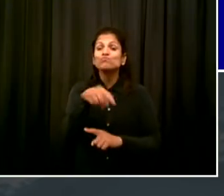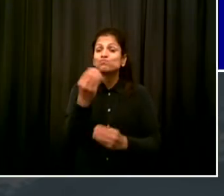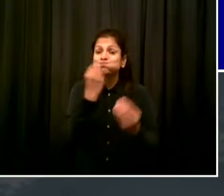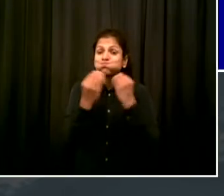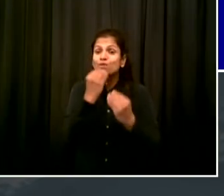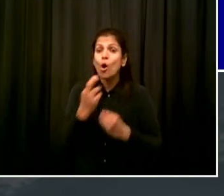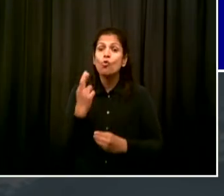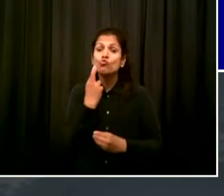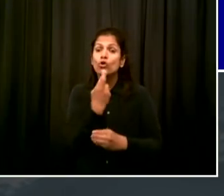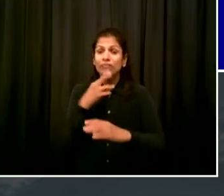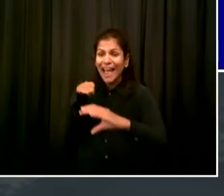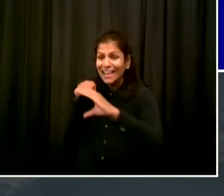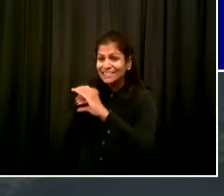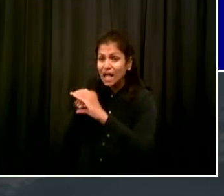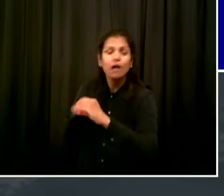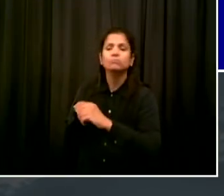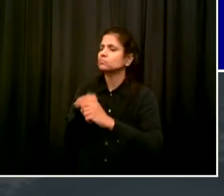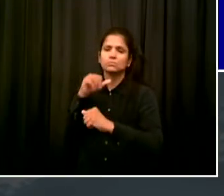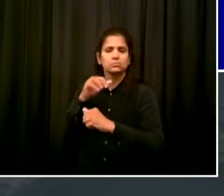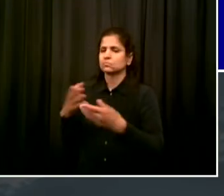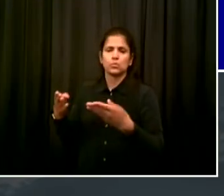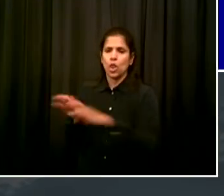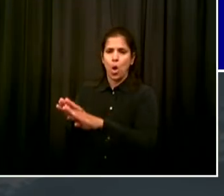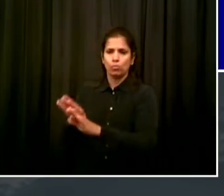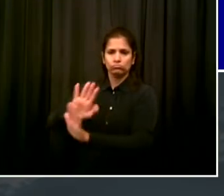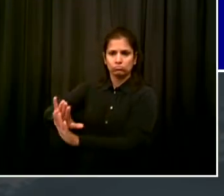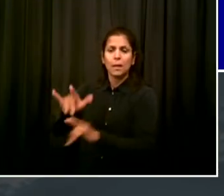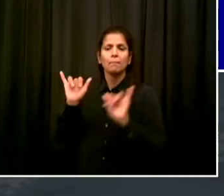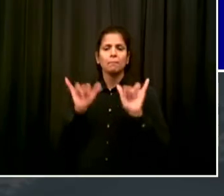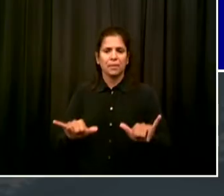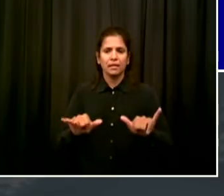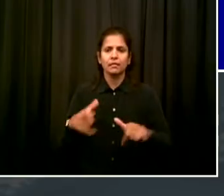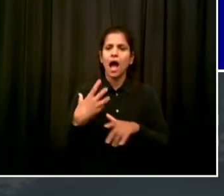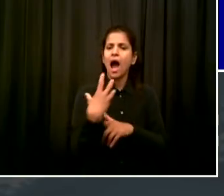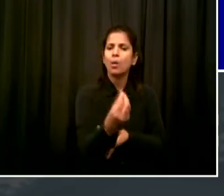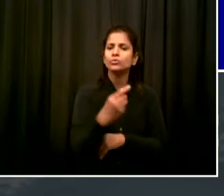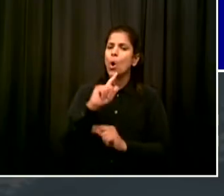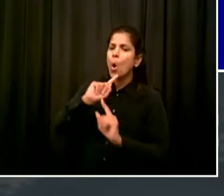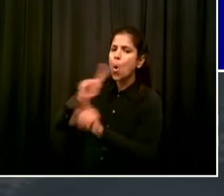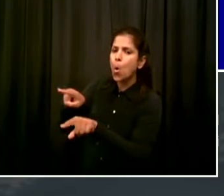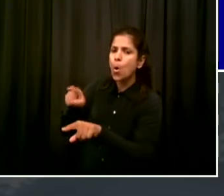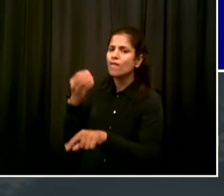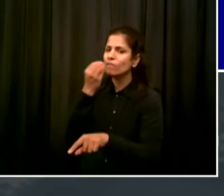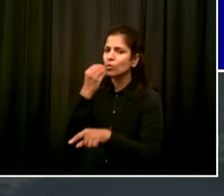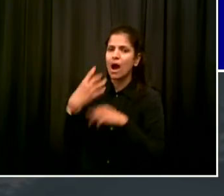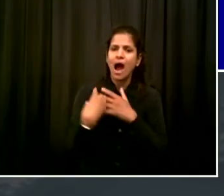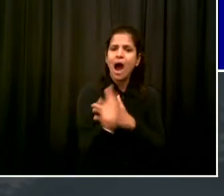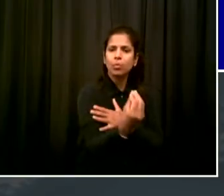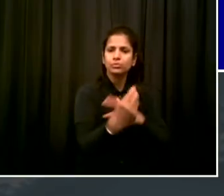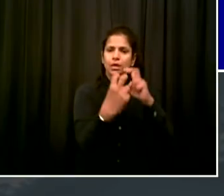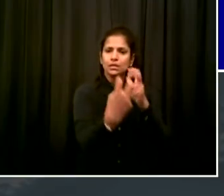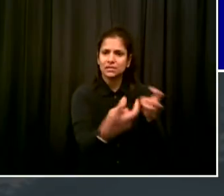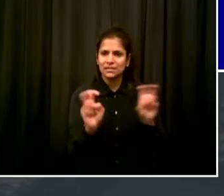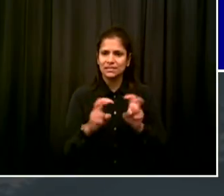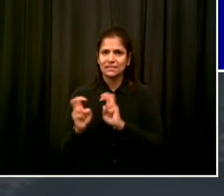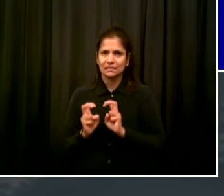ENDURED DINING, WE CONTINUE TO NOT HAPPEN, WE HAVE SEEN THAT AROUND THE COUNTRY IT IS